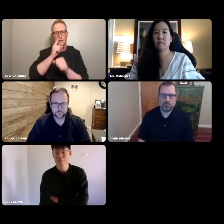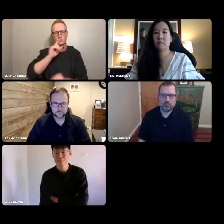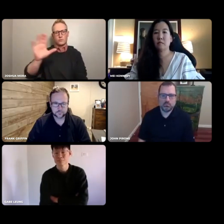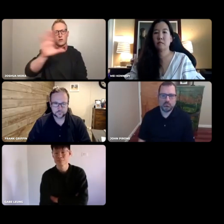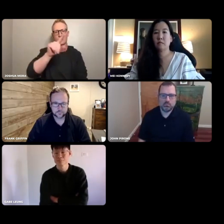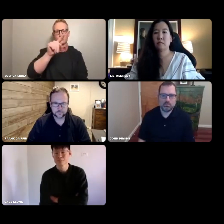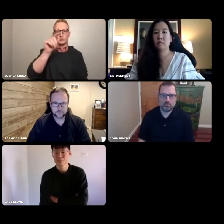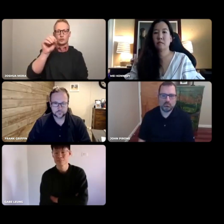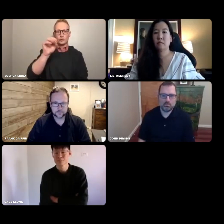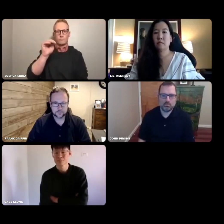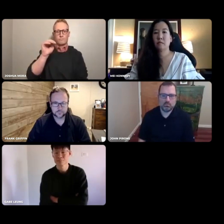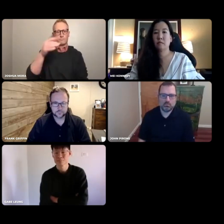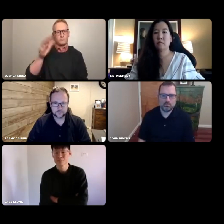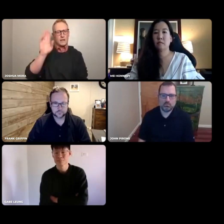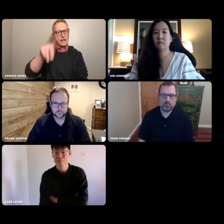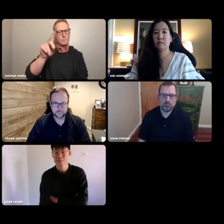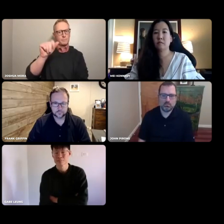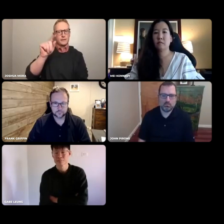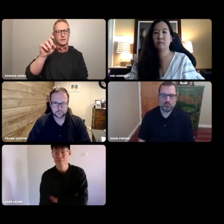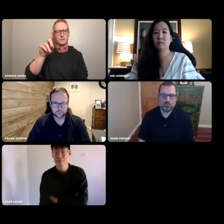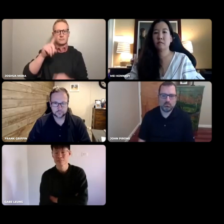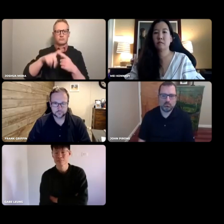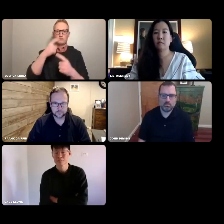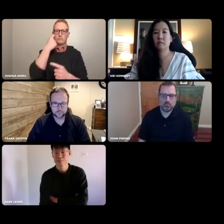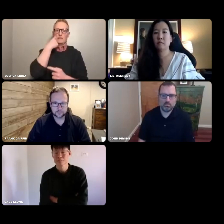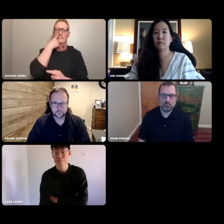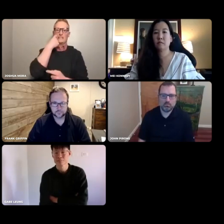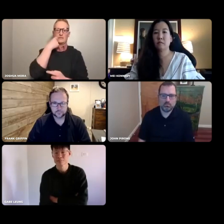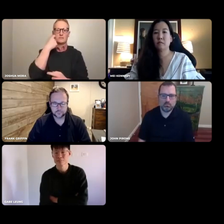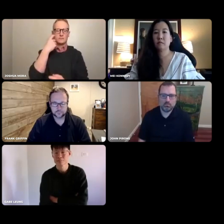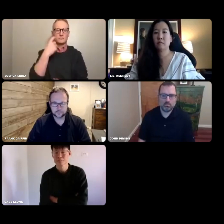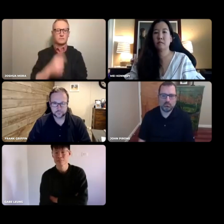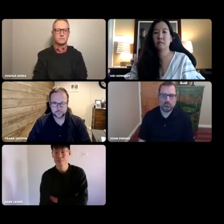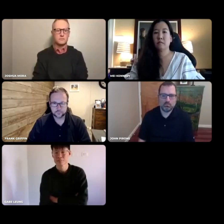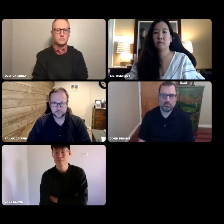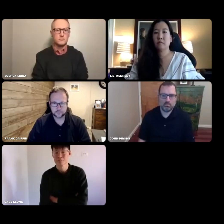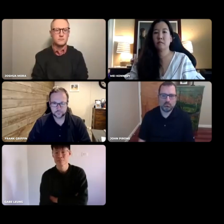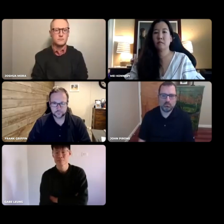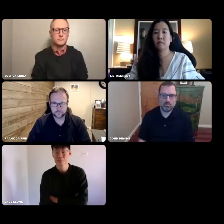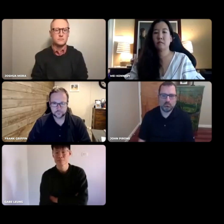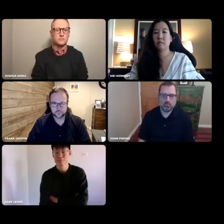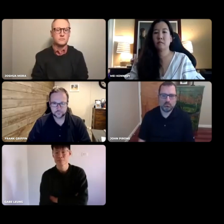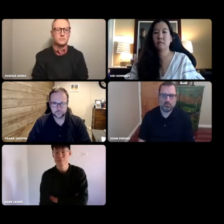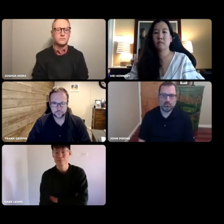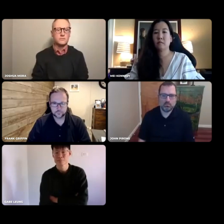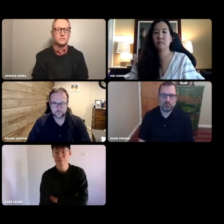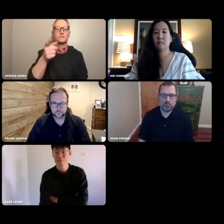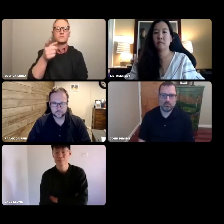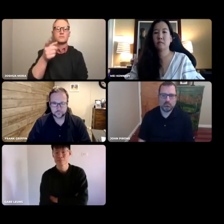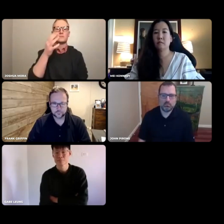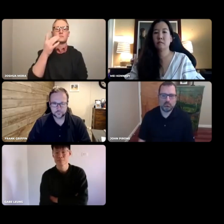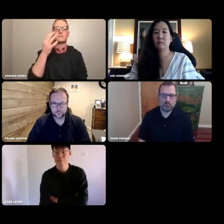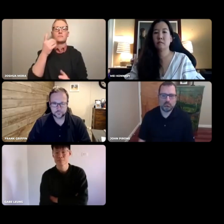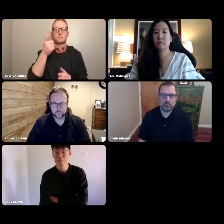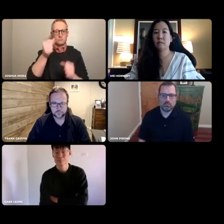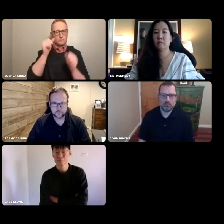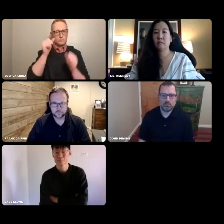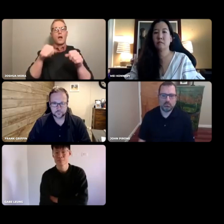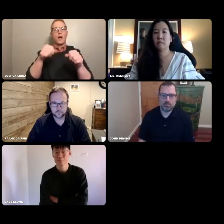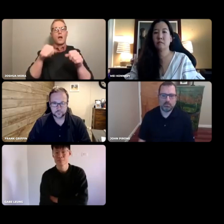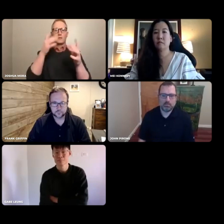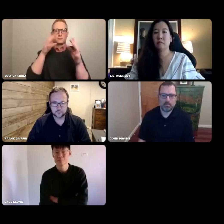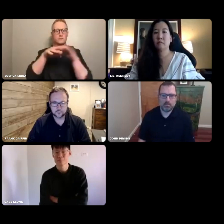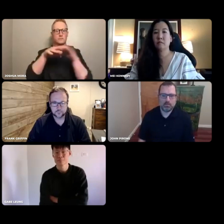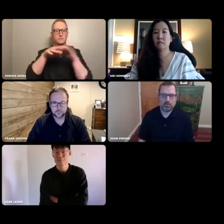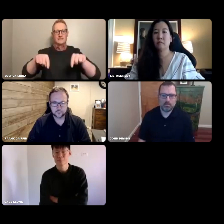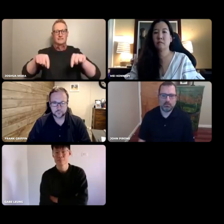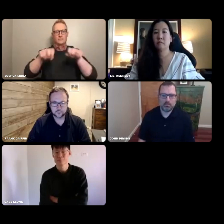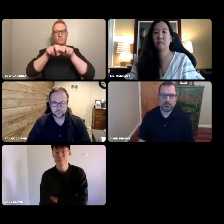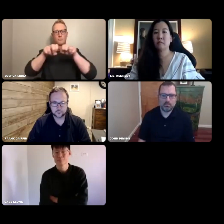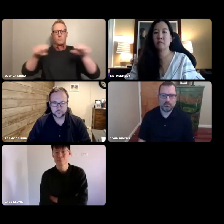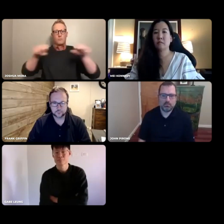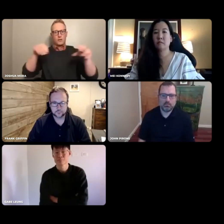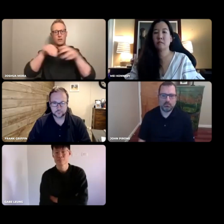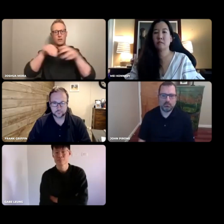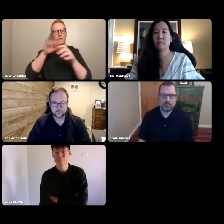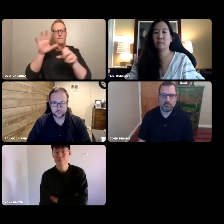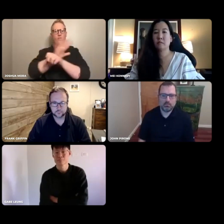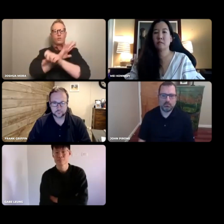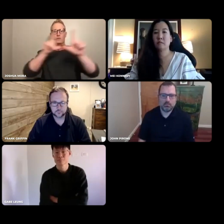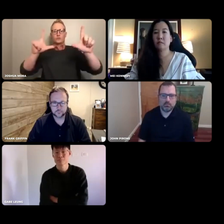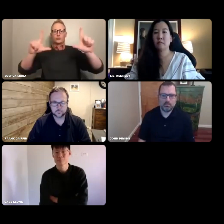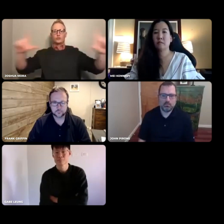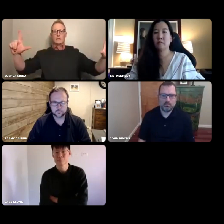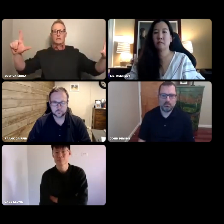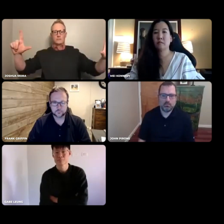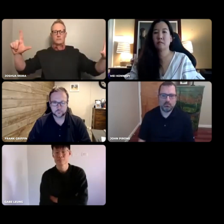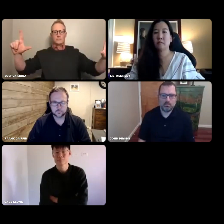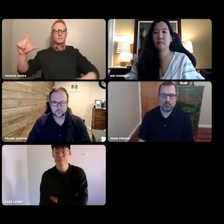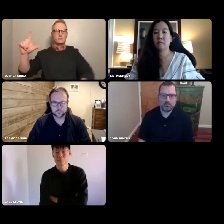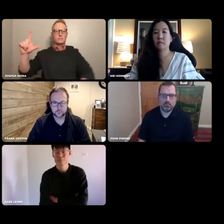Again, make sure you have the most recent version of Zoom software installed.